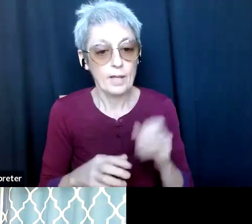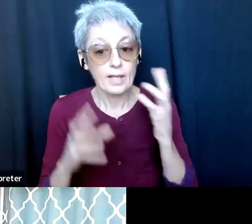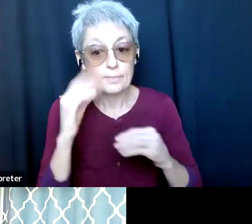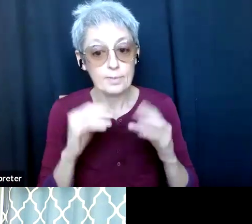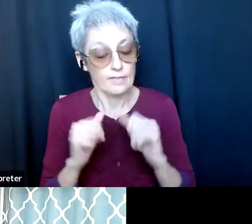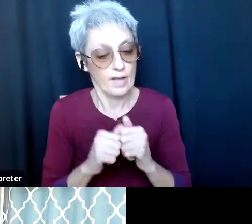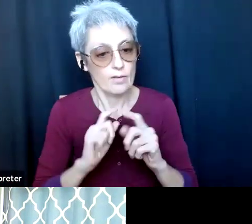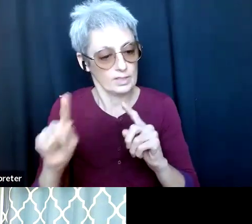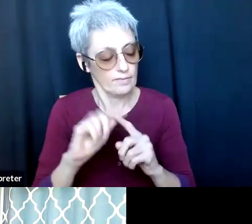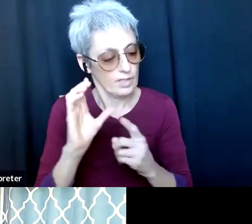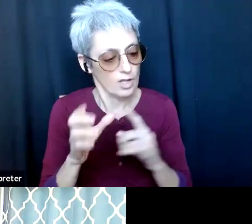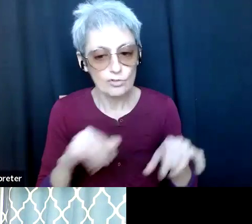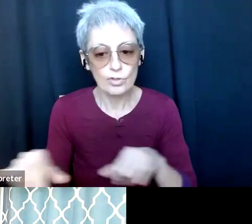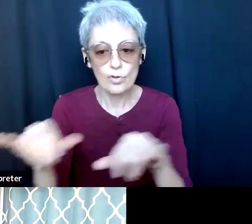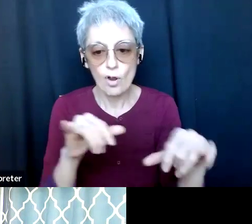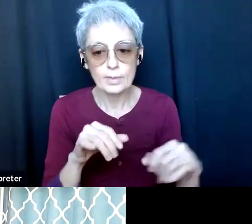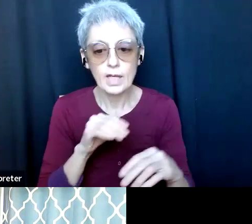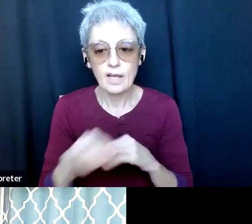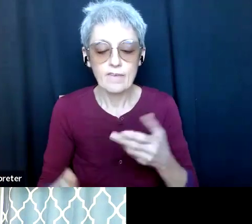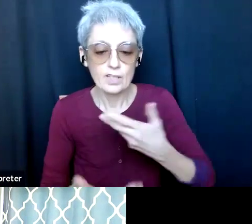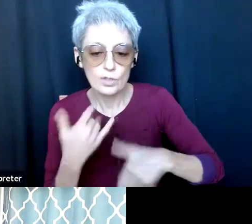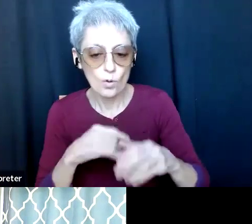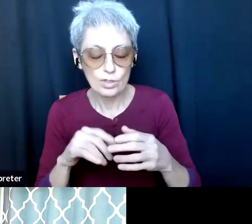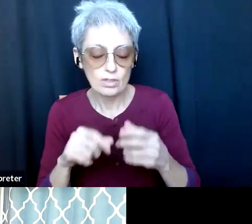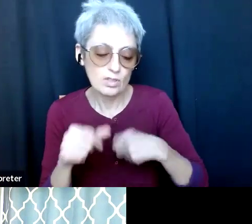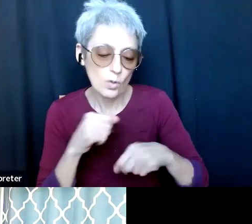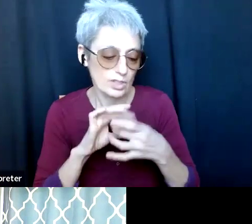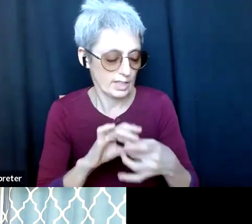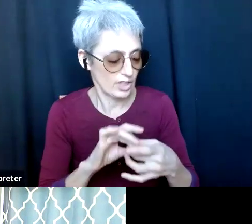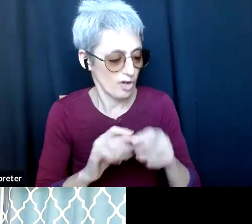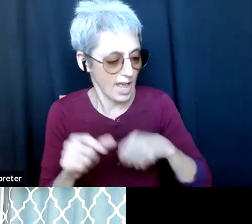I mean, probably it will depend on expertise.